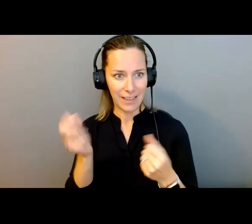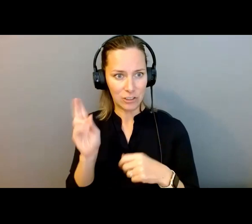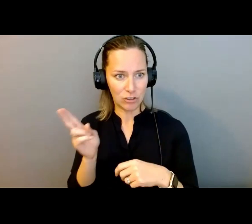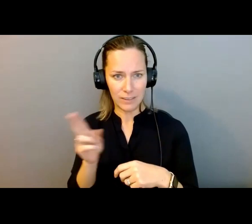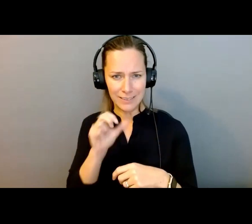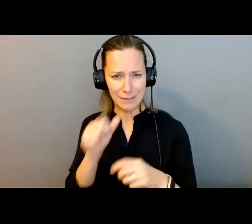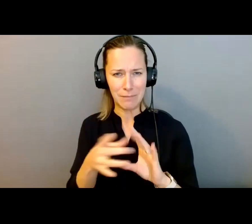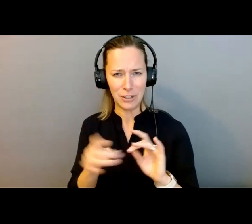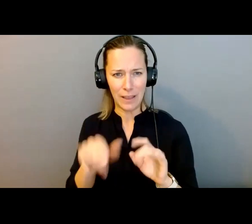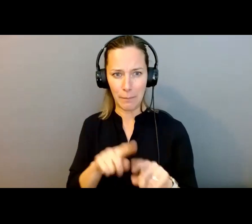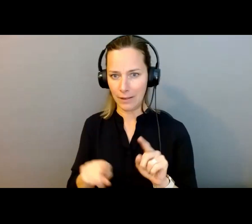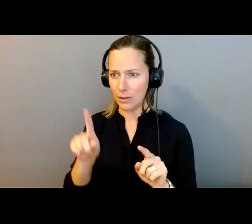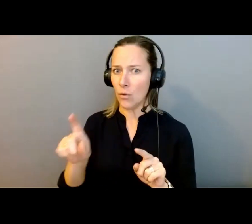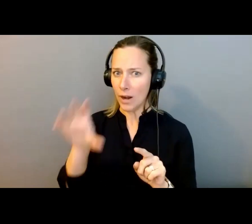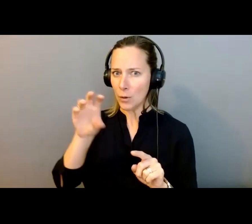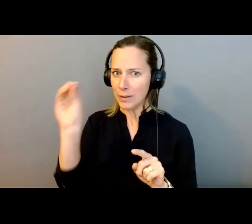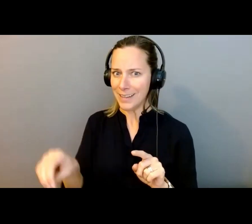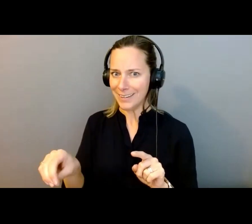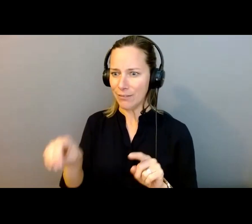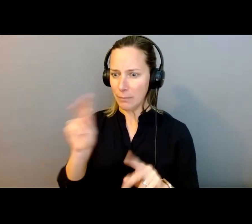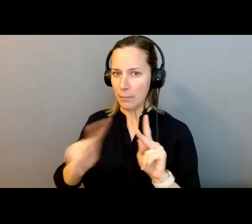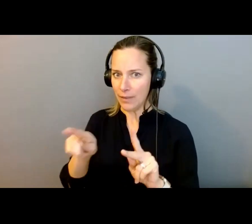which is 100% of the people they're going to be seeing. So I said,